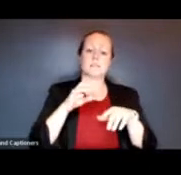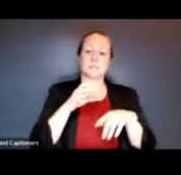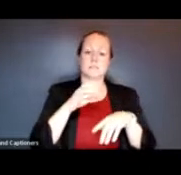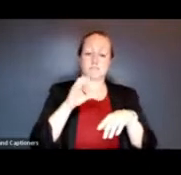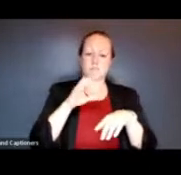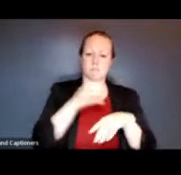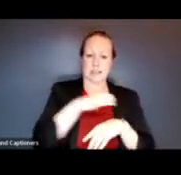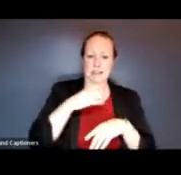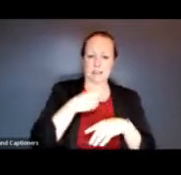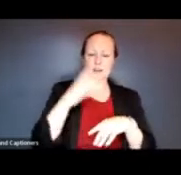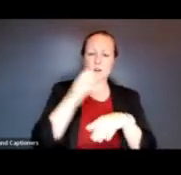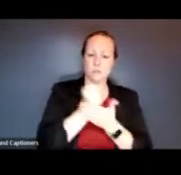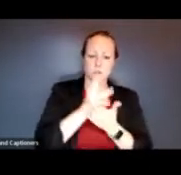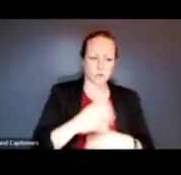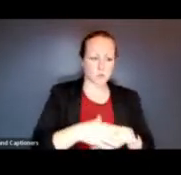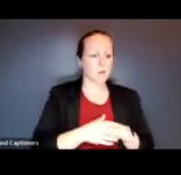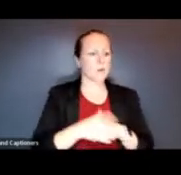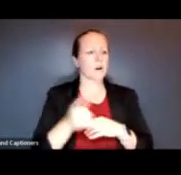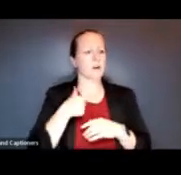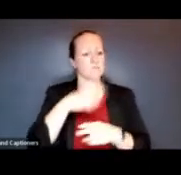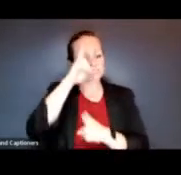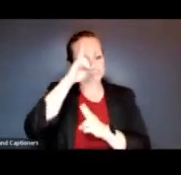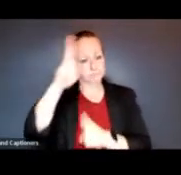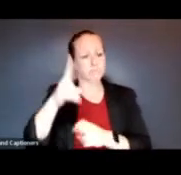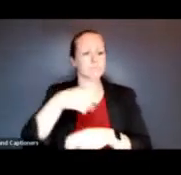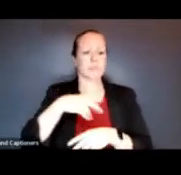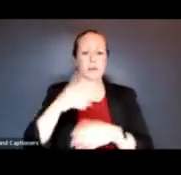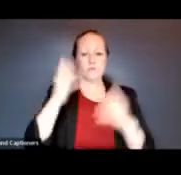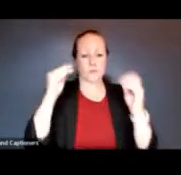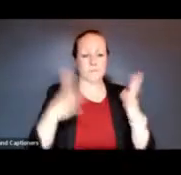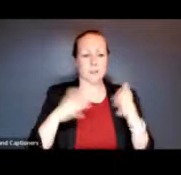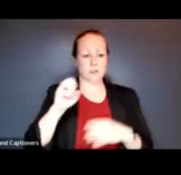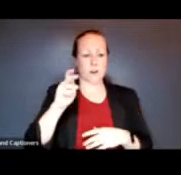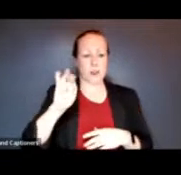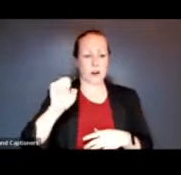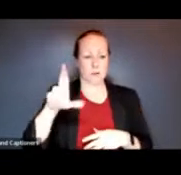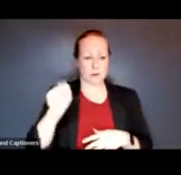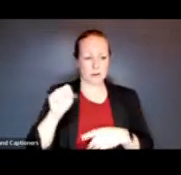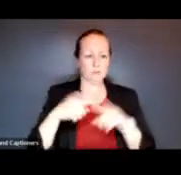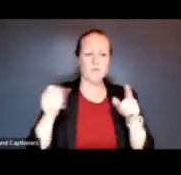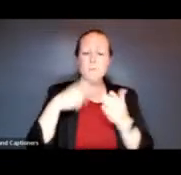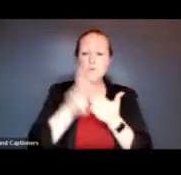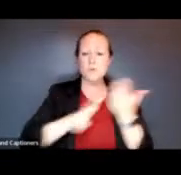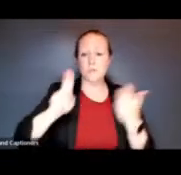Distinguished Professor Emeritus at the University of North Dakota. I should also mention that their full bios are in the